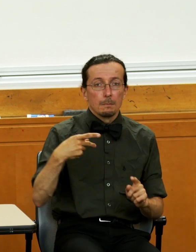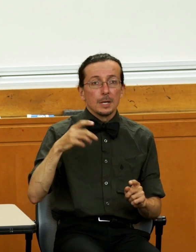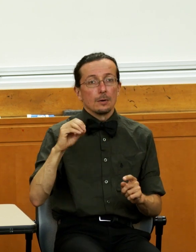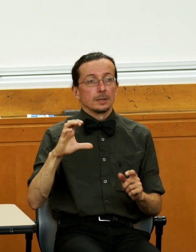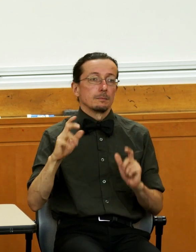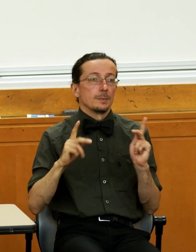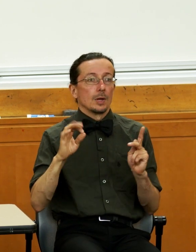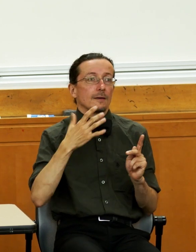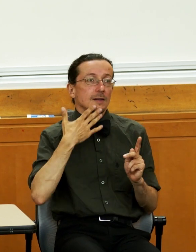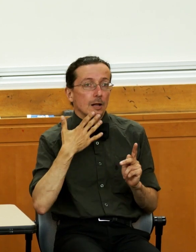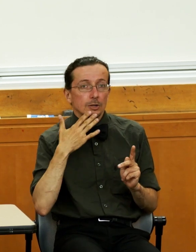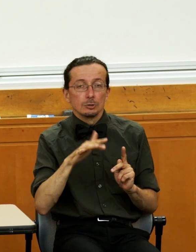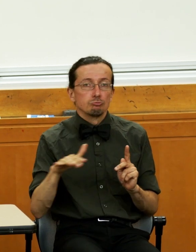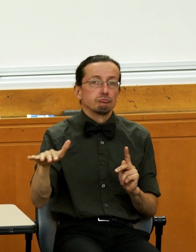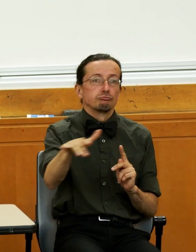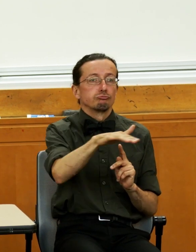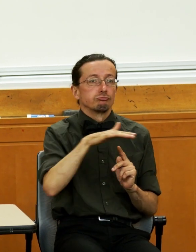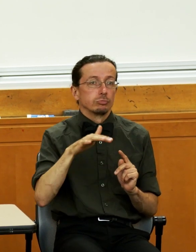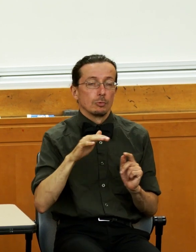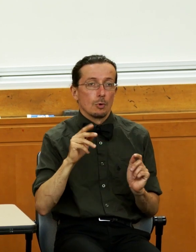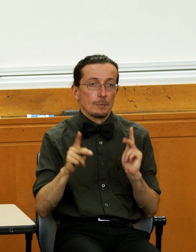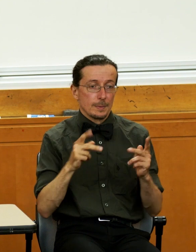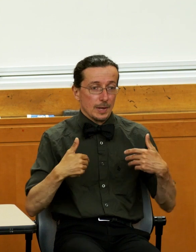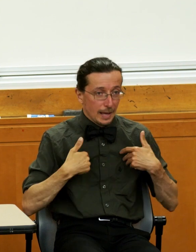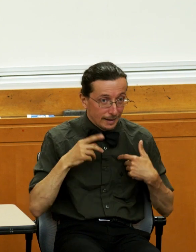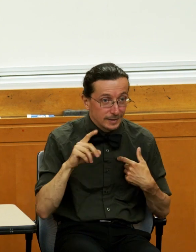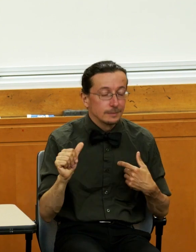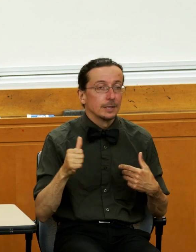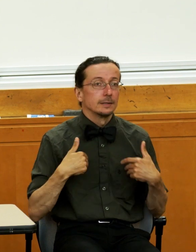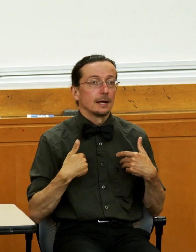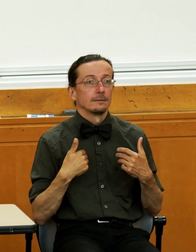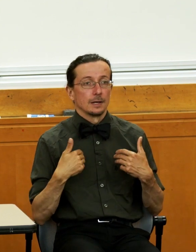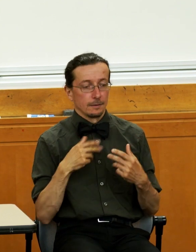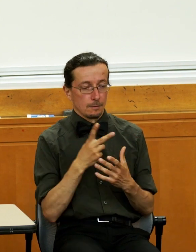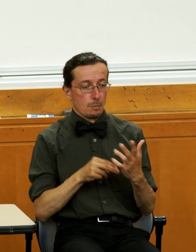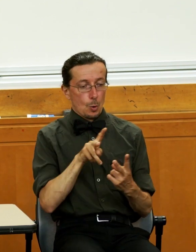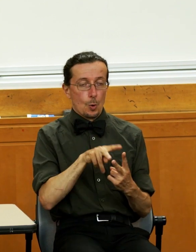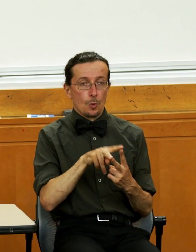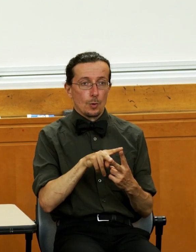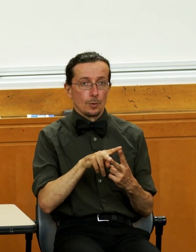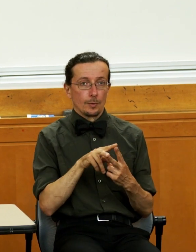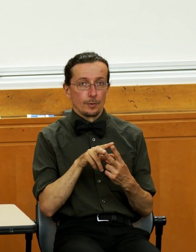or people who have disabilities that have those both things going on at the same time, I guess.